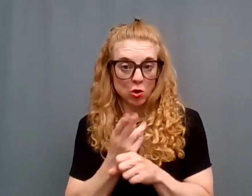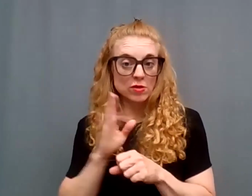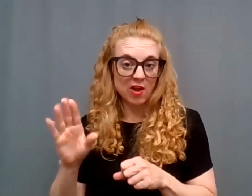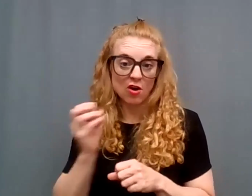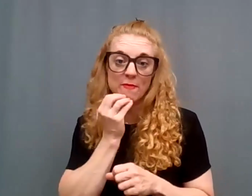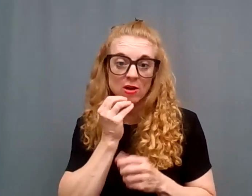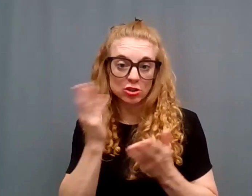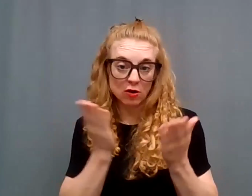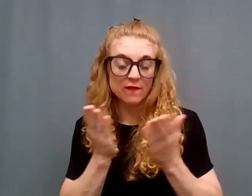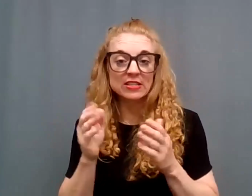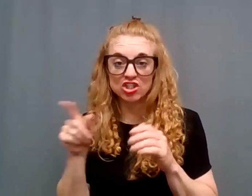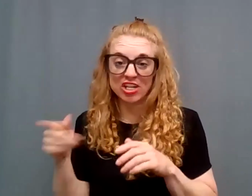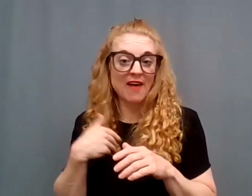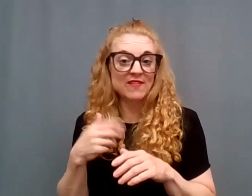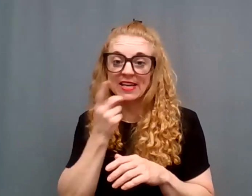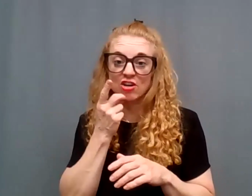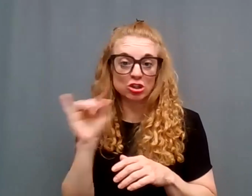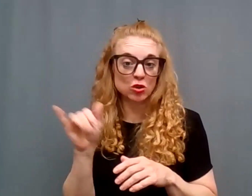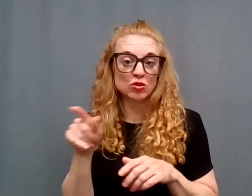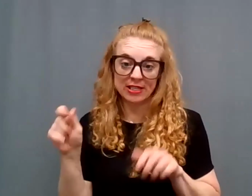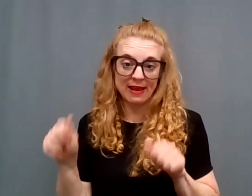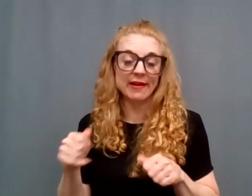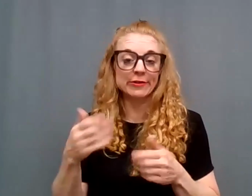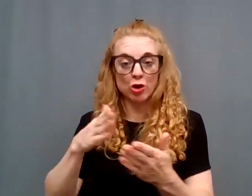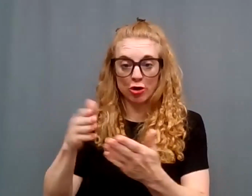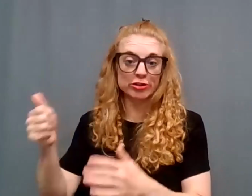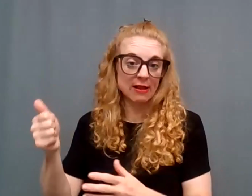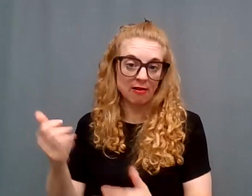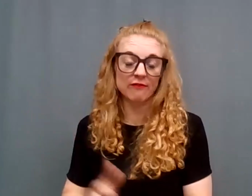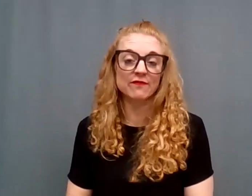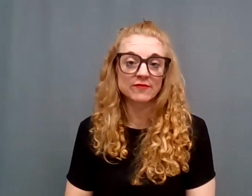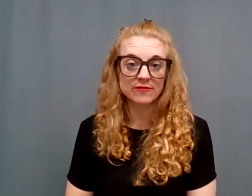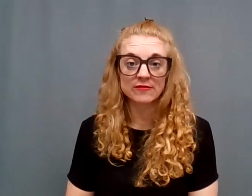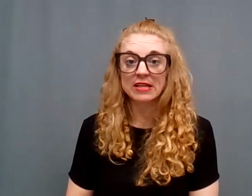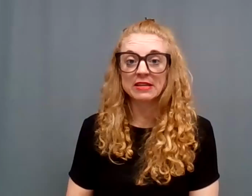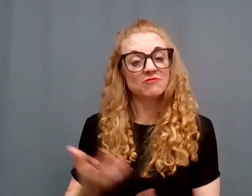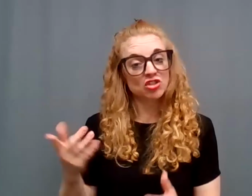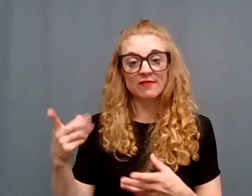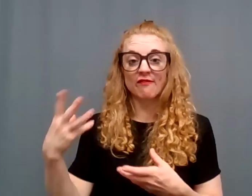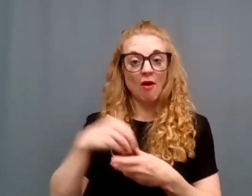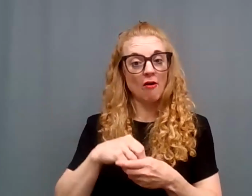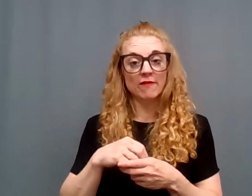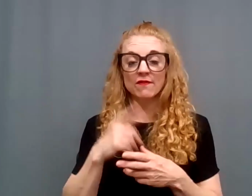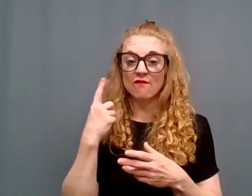family with the meal service um and she's an equal participant in the maintenance of her home